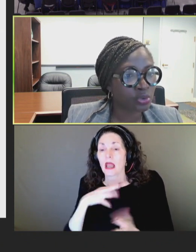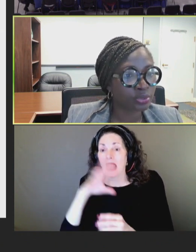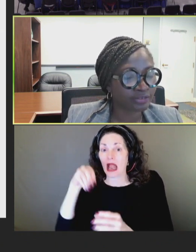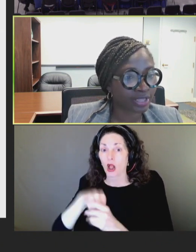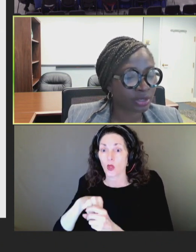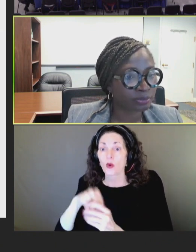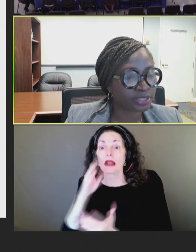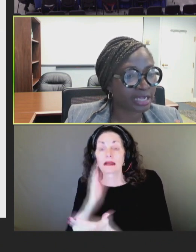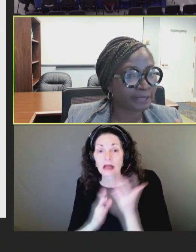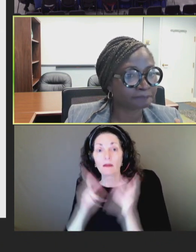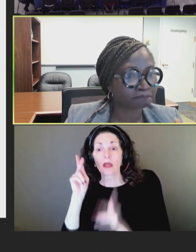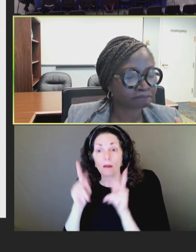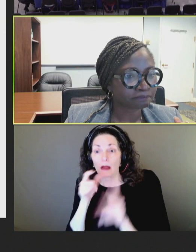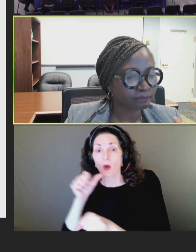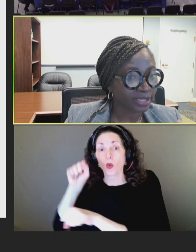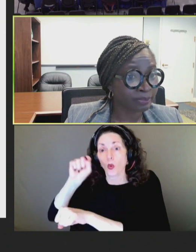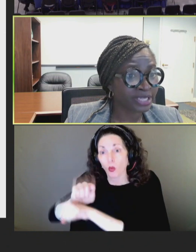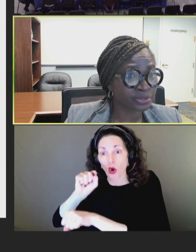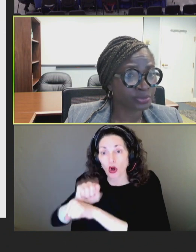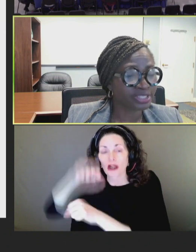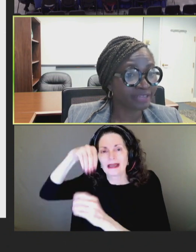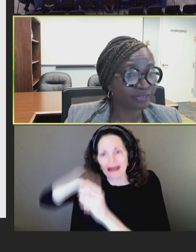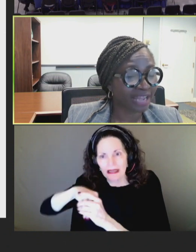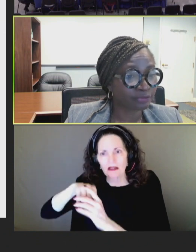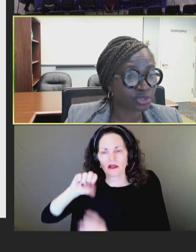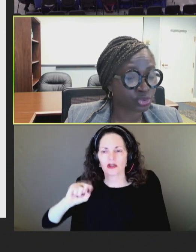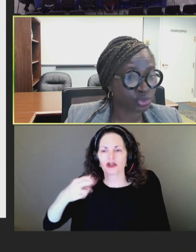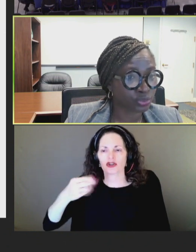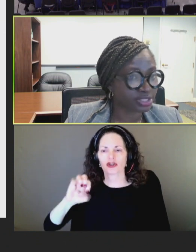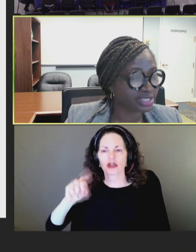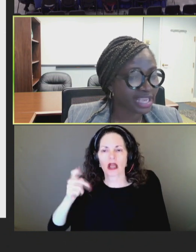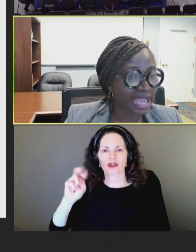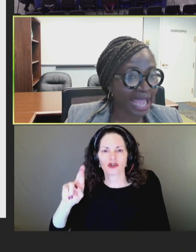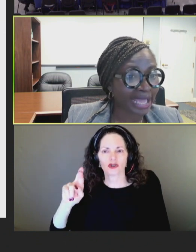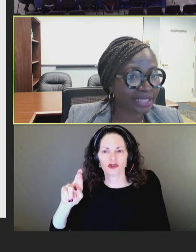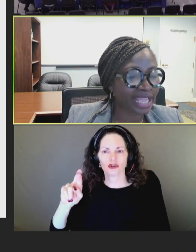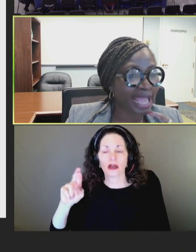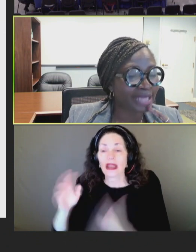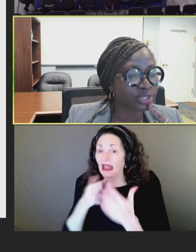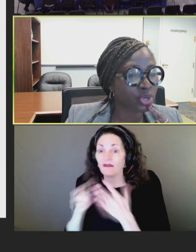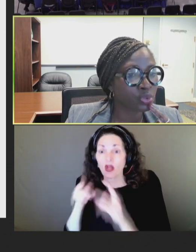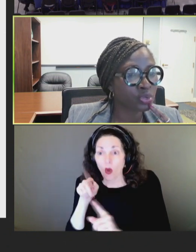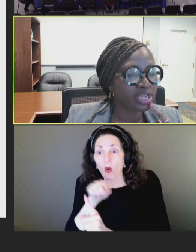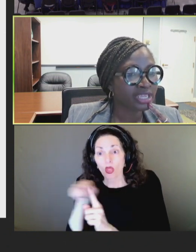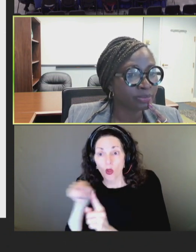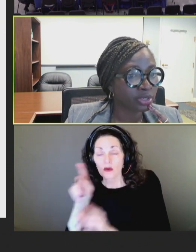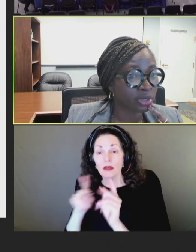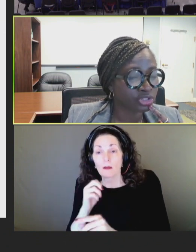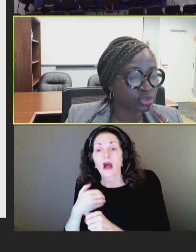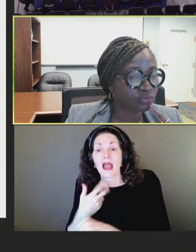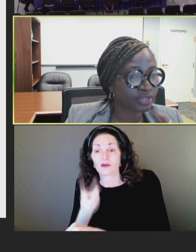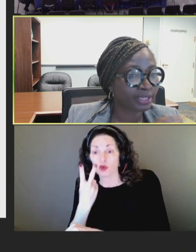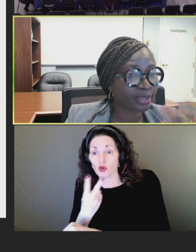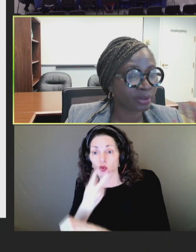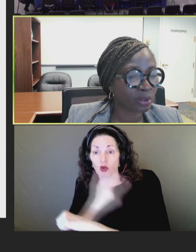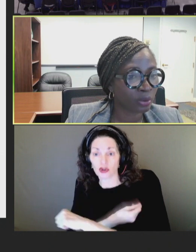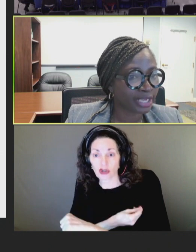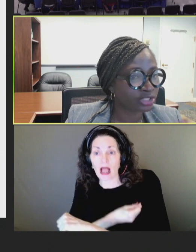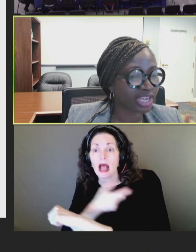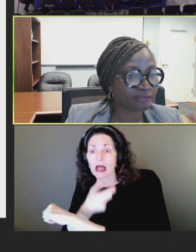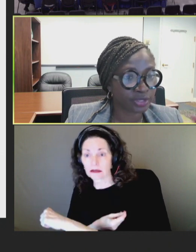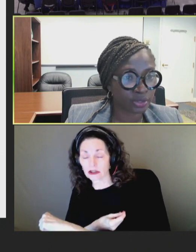who developed measles even after two doses. And they had no immunological failure or HIV